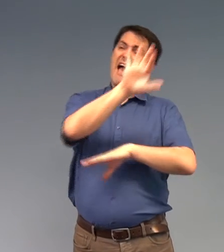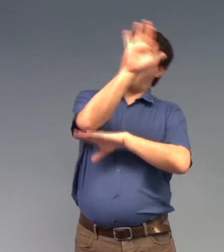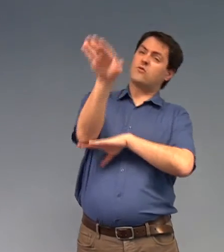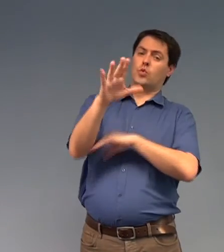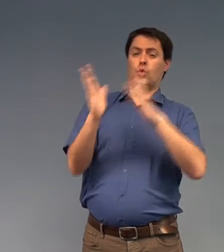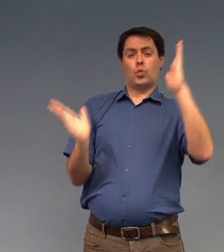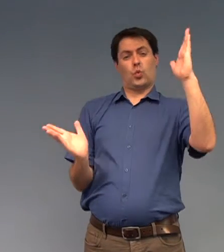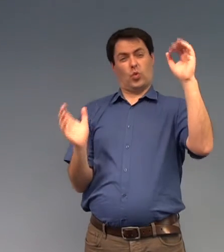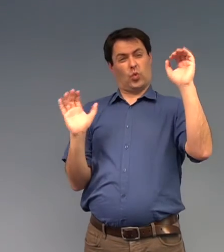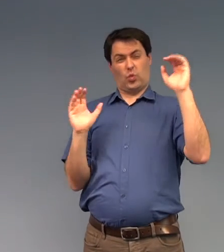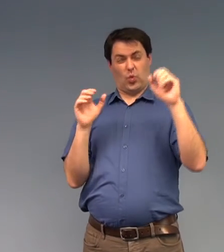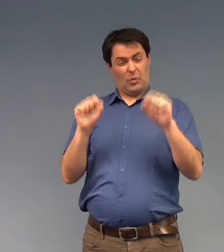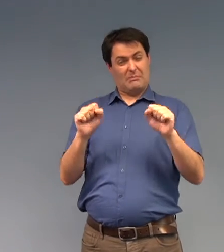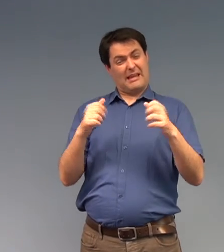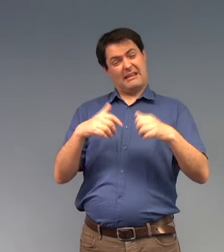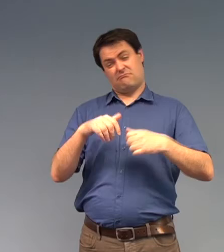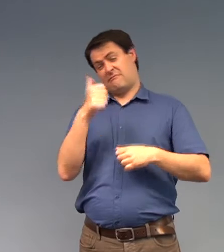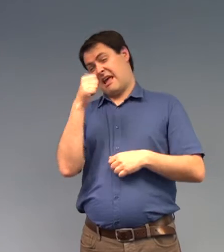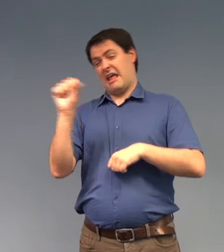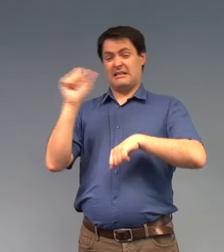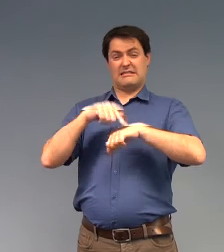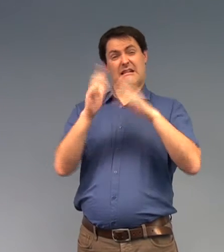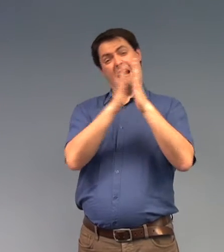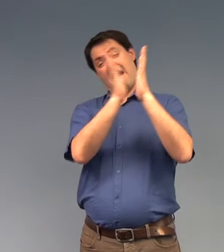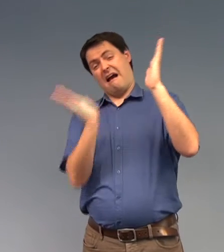and the BSL said, "Afternoon at the moment."